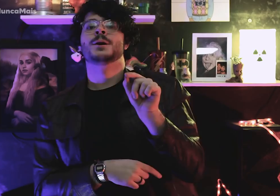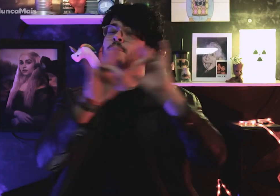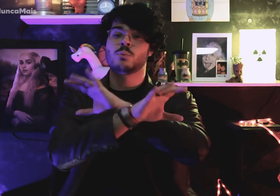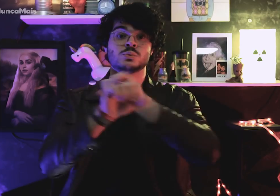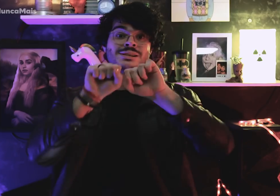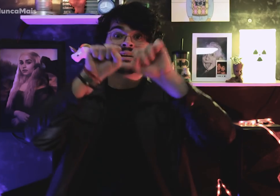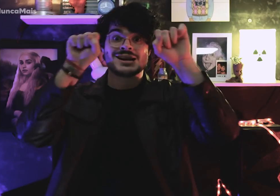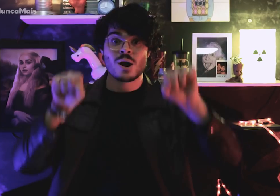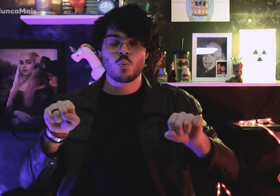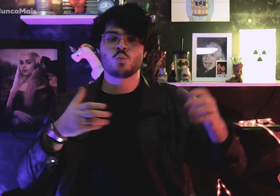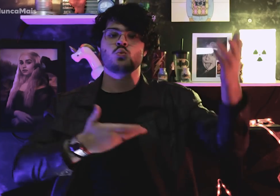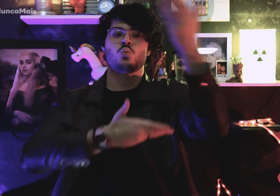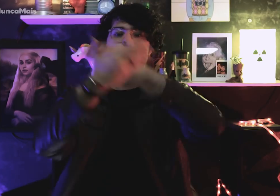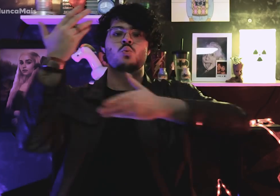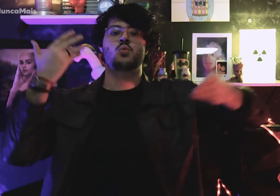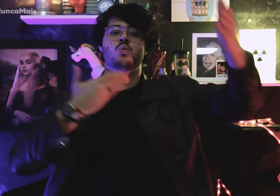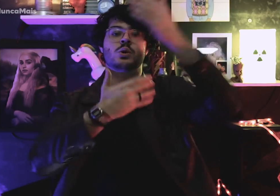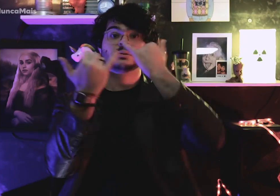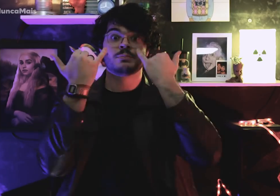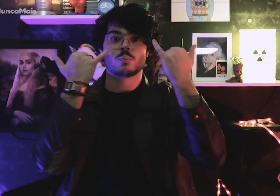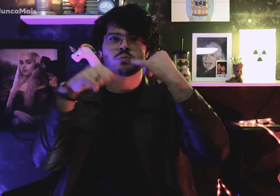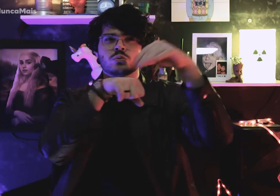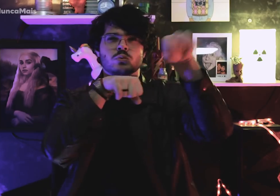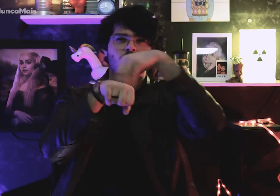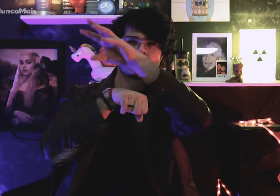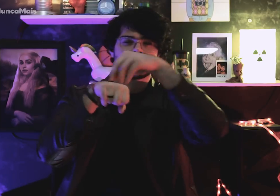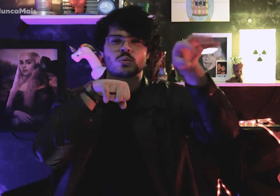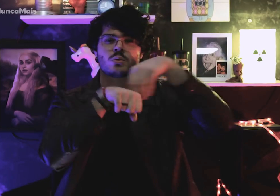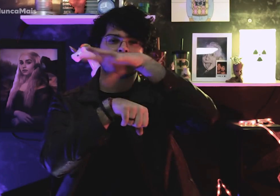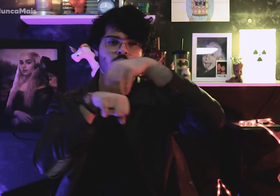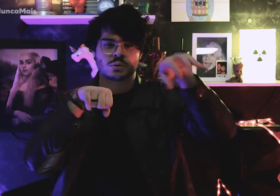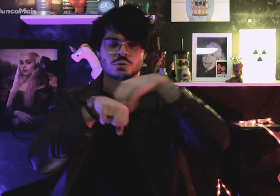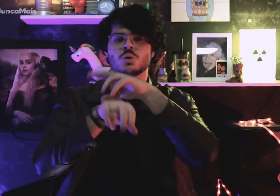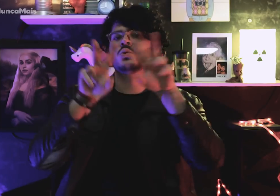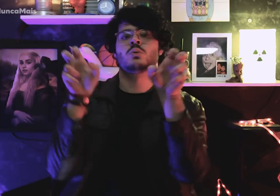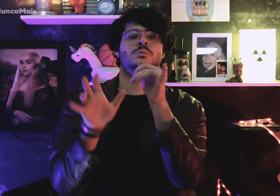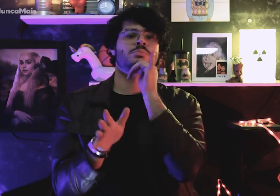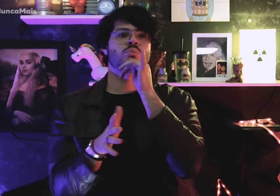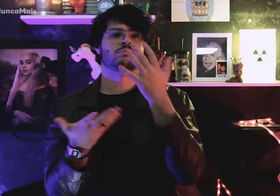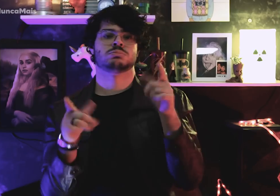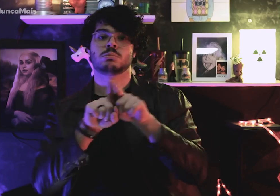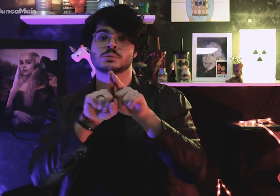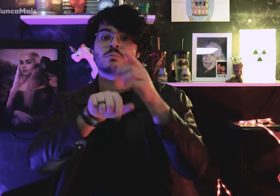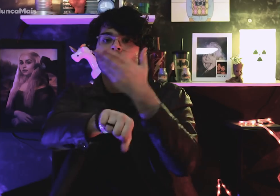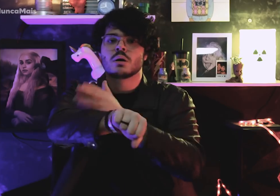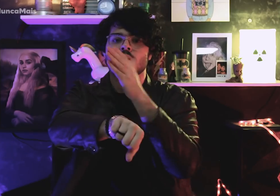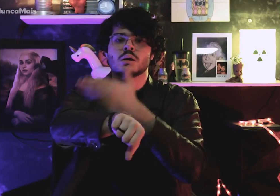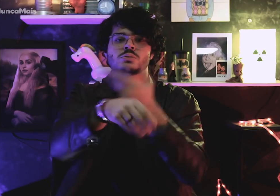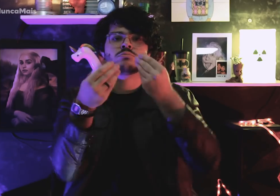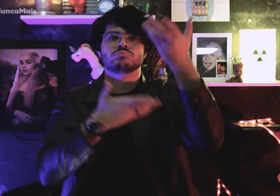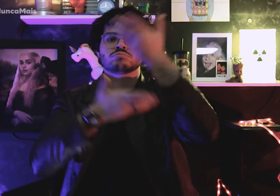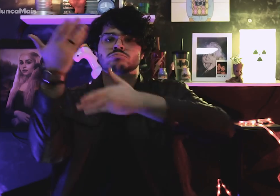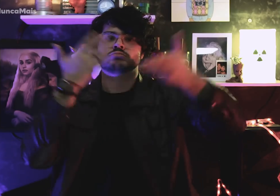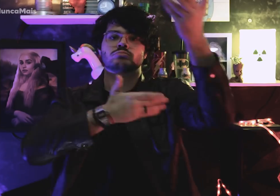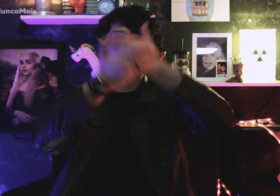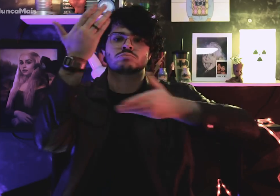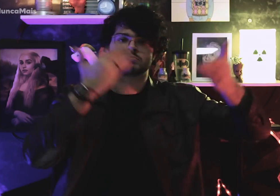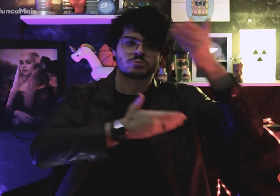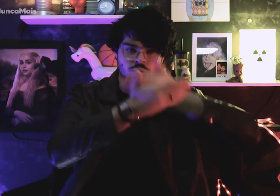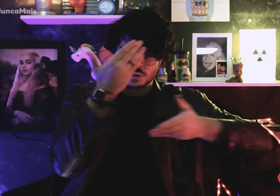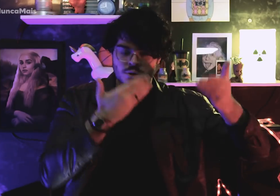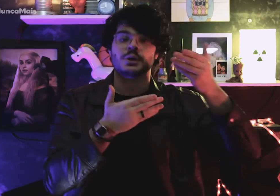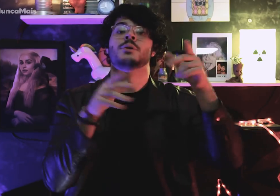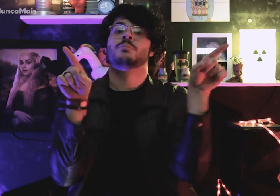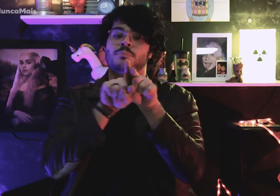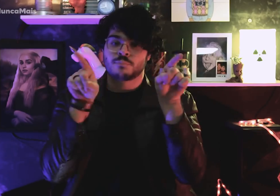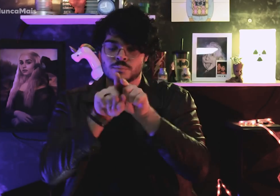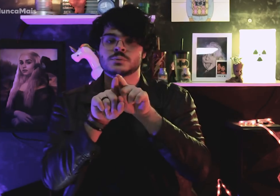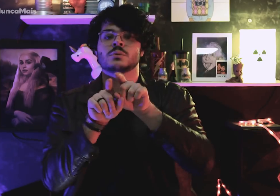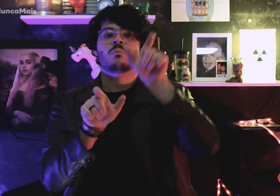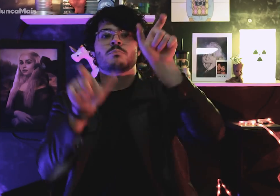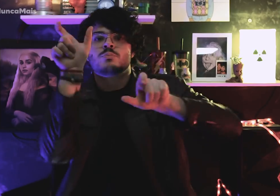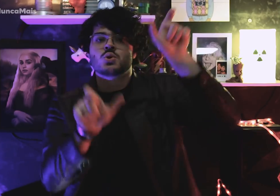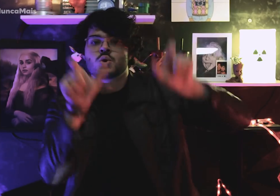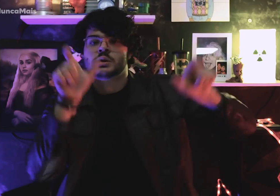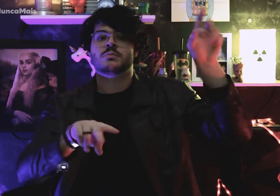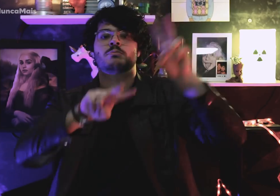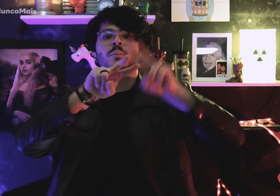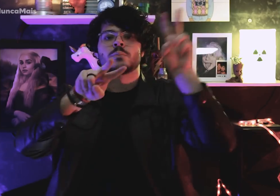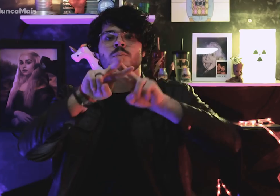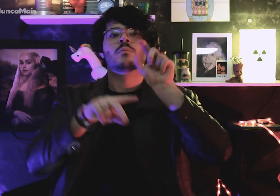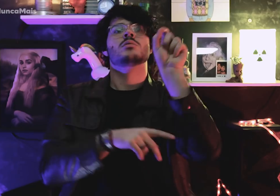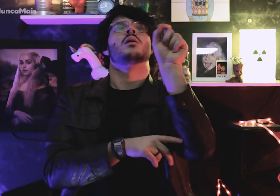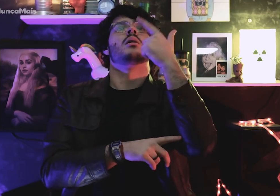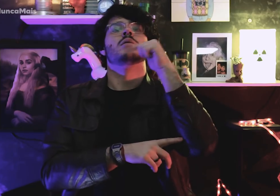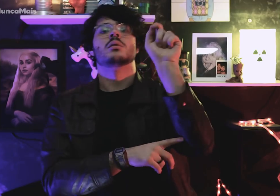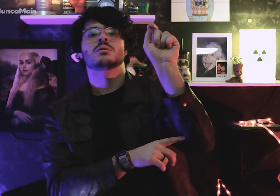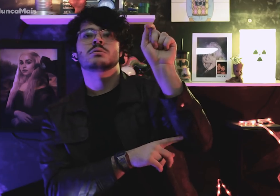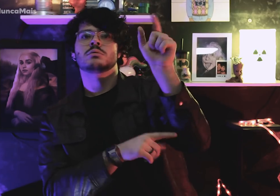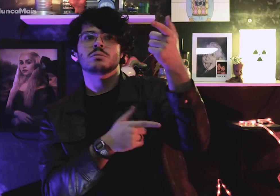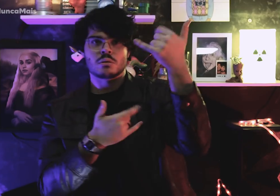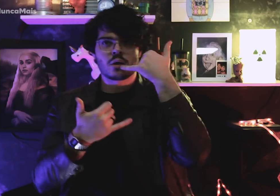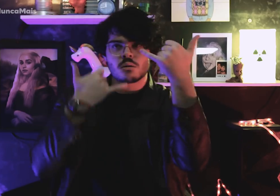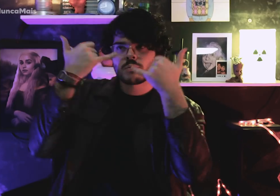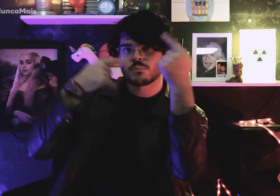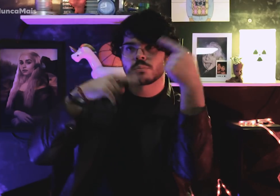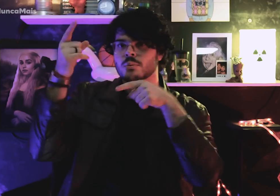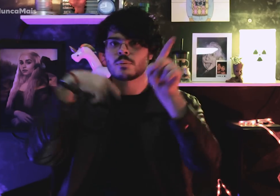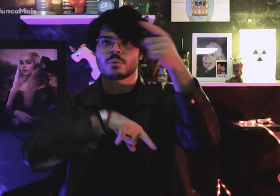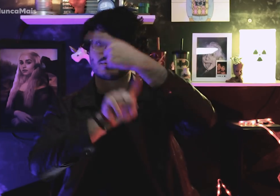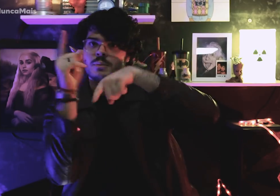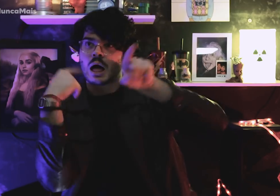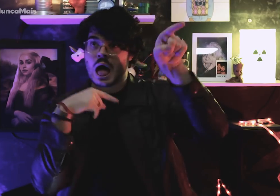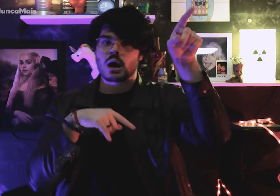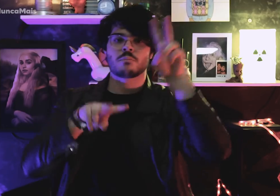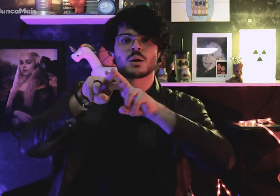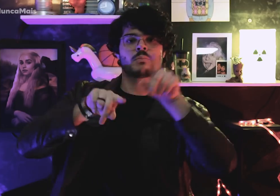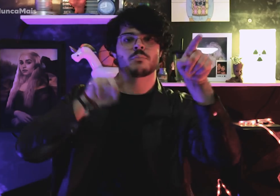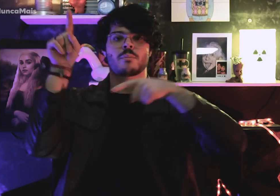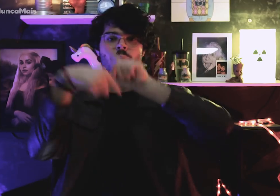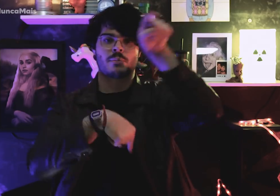It was a training system, exchange of information and prisoners,